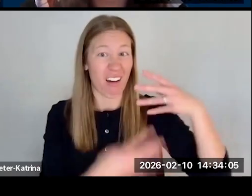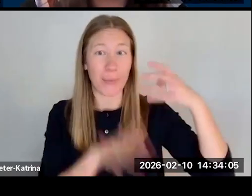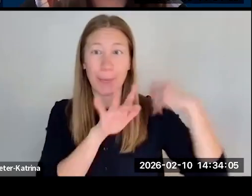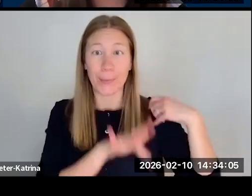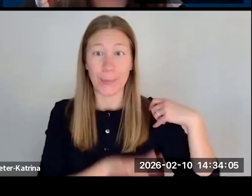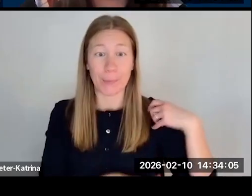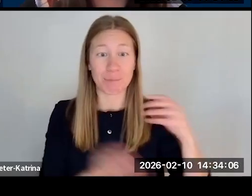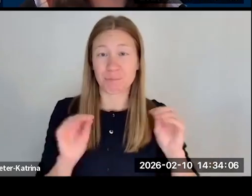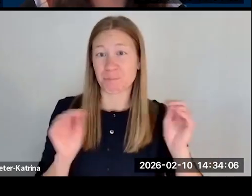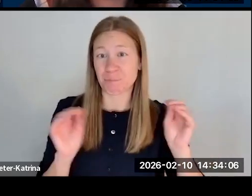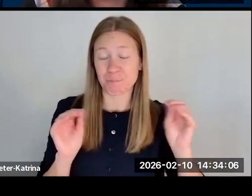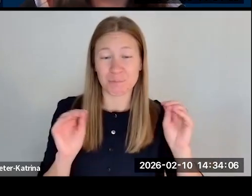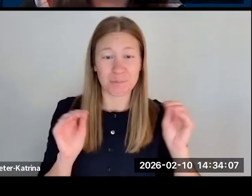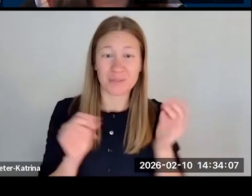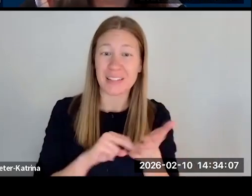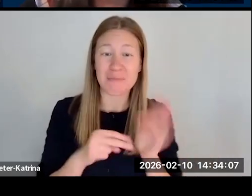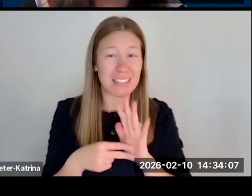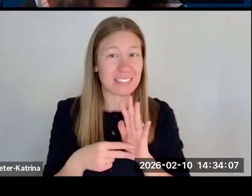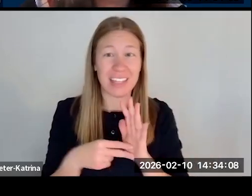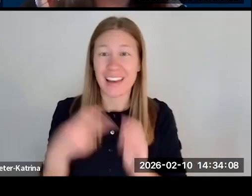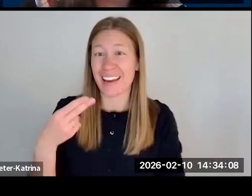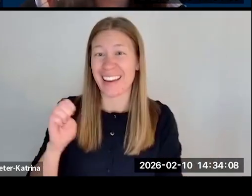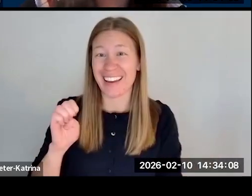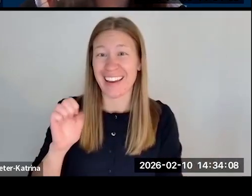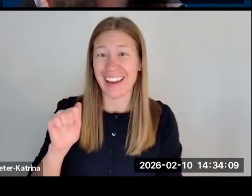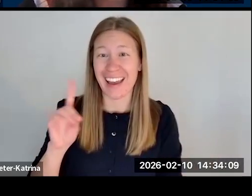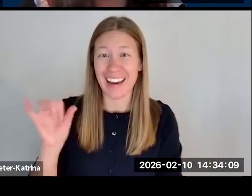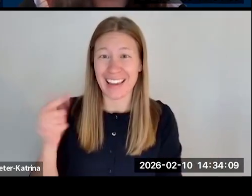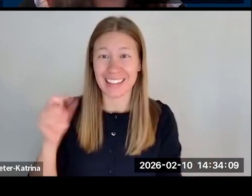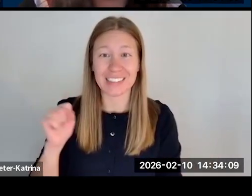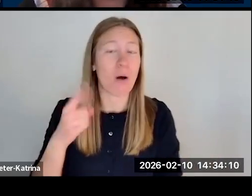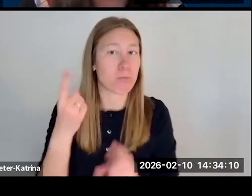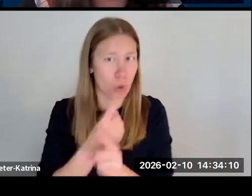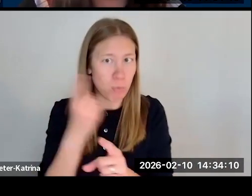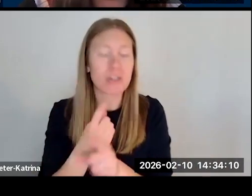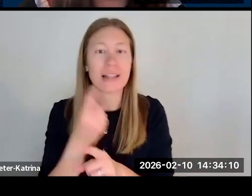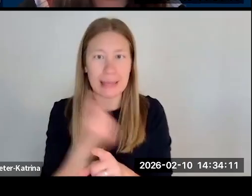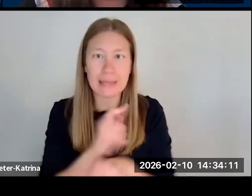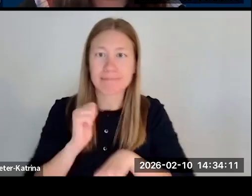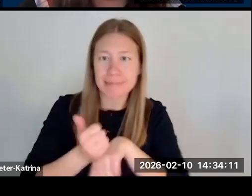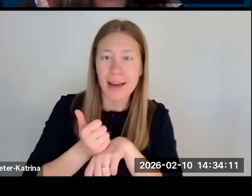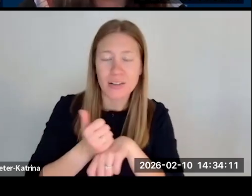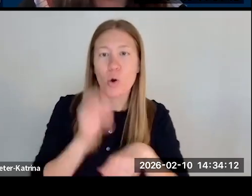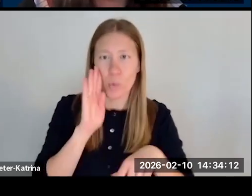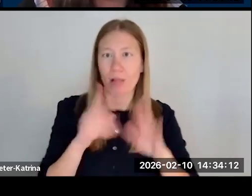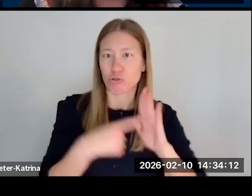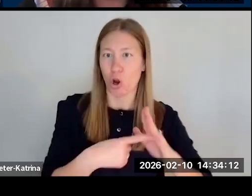Any headings that are properly encoded in Google Docs will populate over here